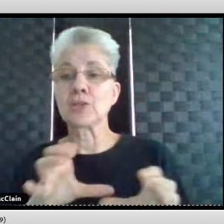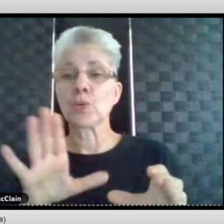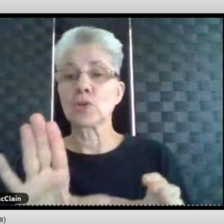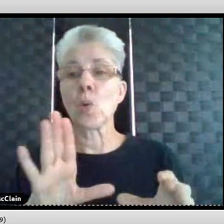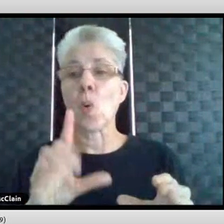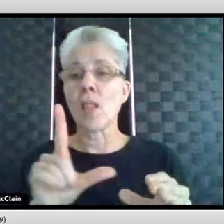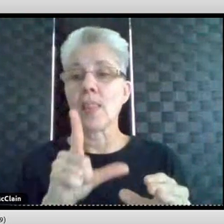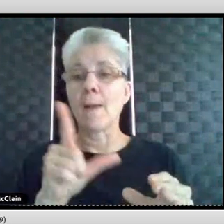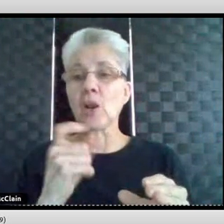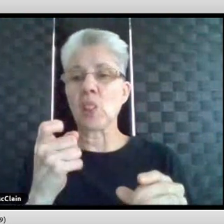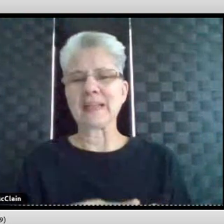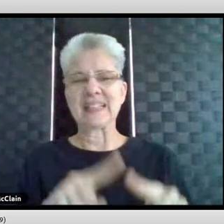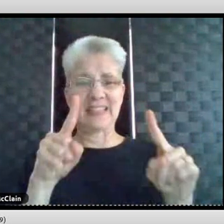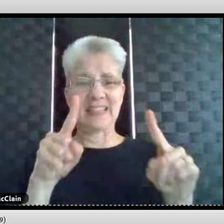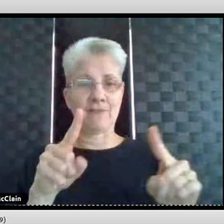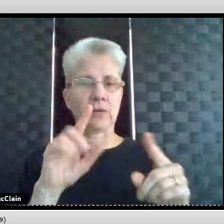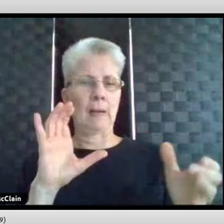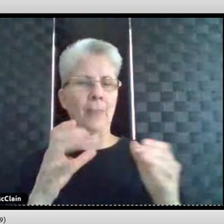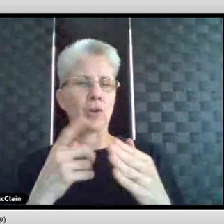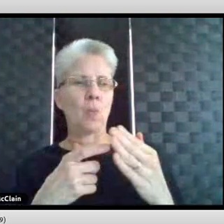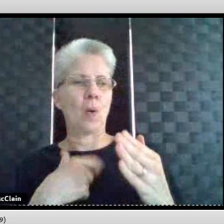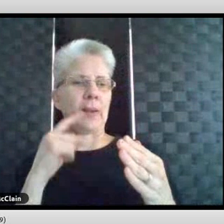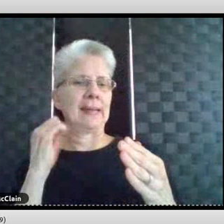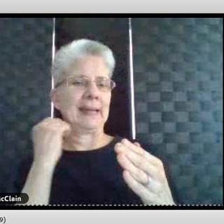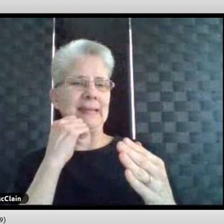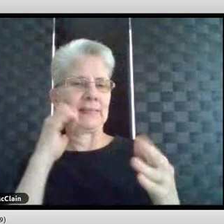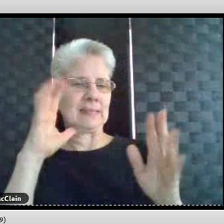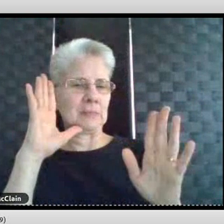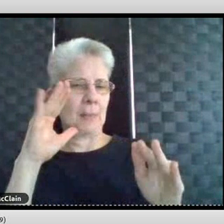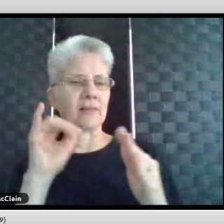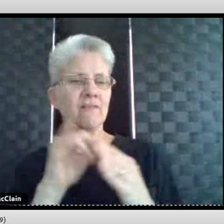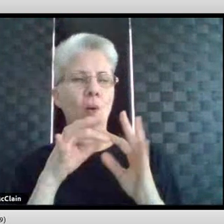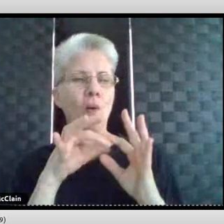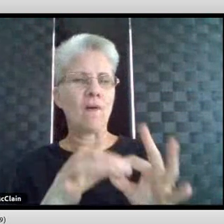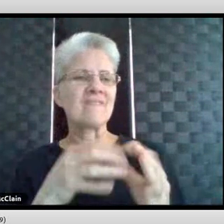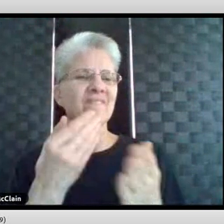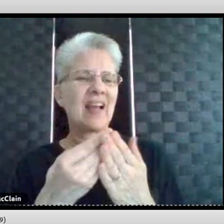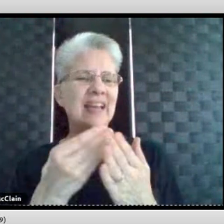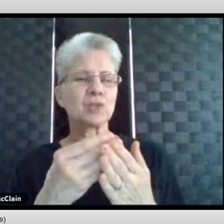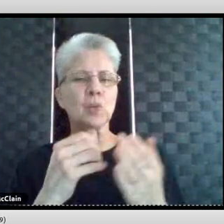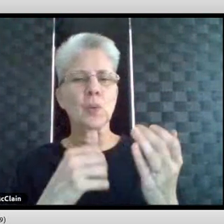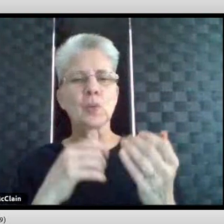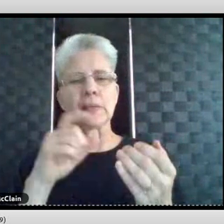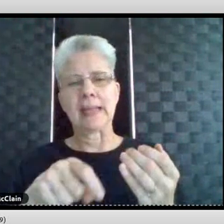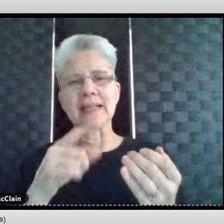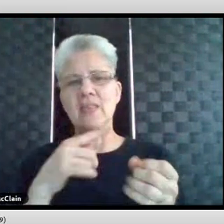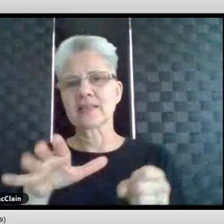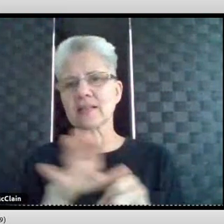that's a little different than what we would normally expect regarding financial needs, because, to me, this covers your entire tail.